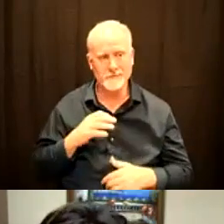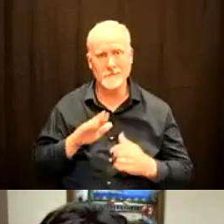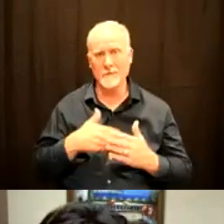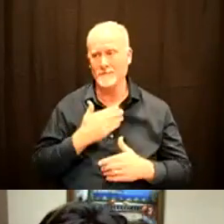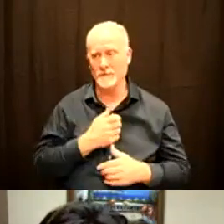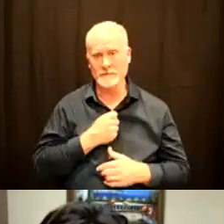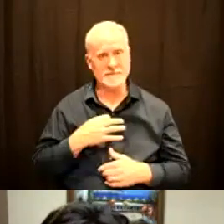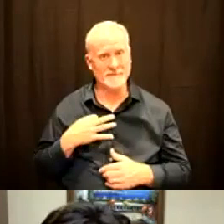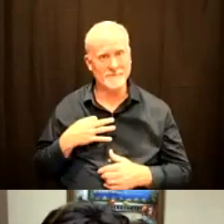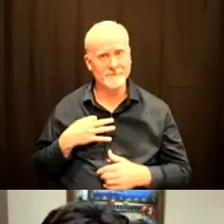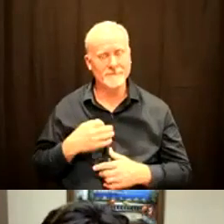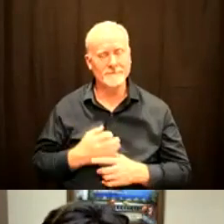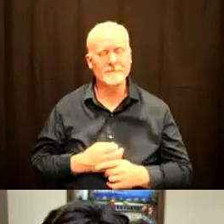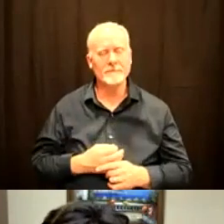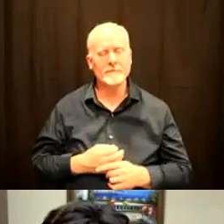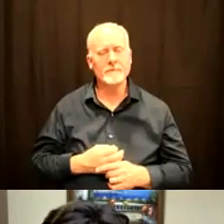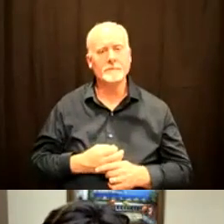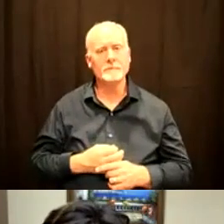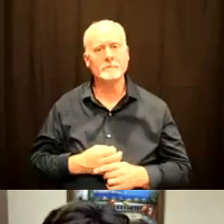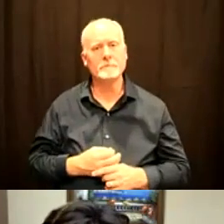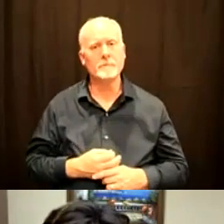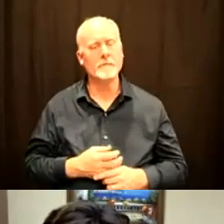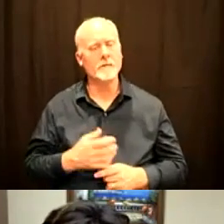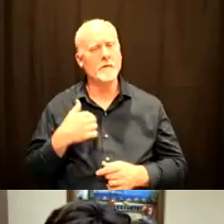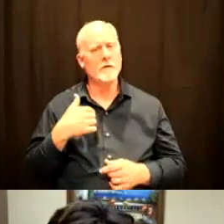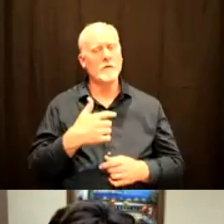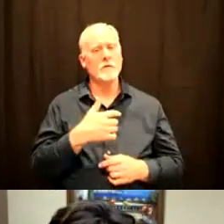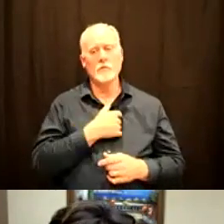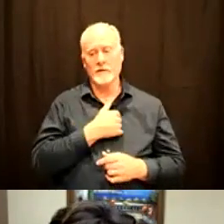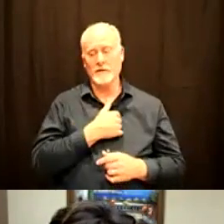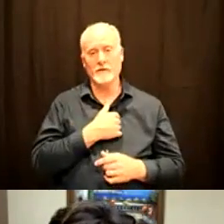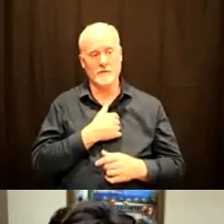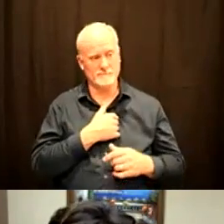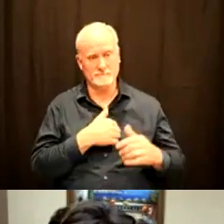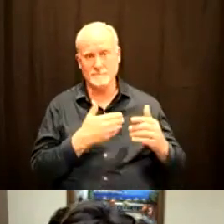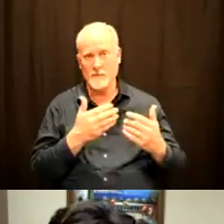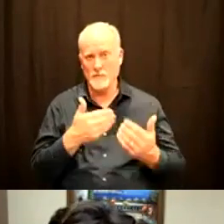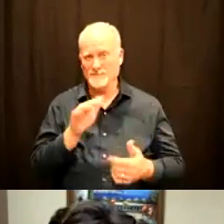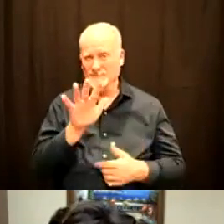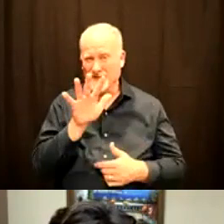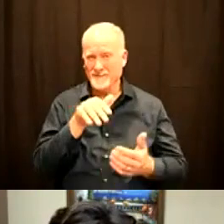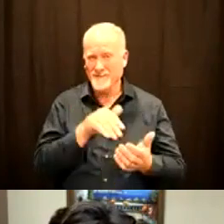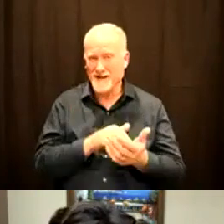i think you'll hear that you know we're breaching this number of nearly 5 000 cases a day over 3 000